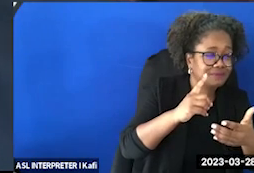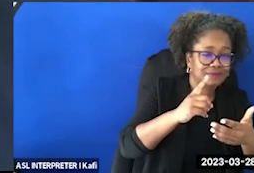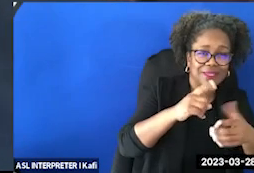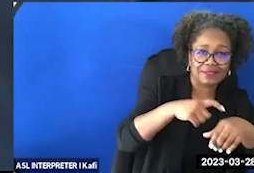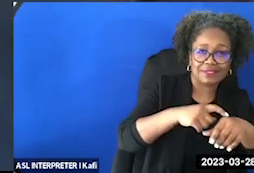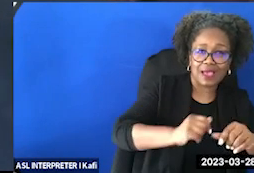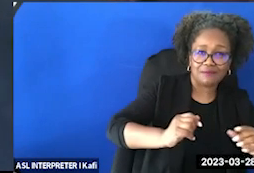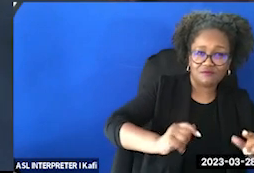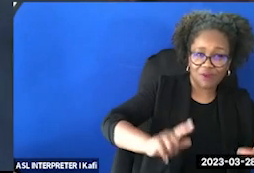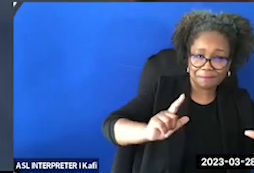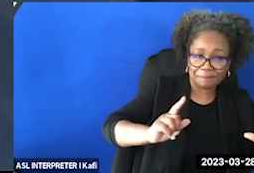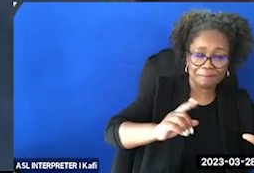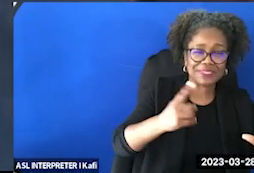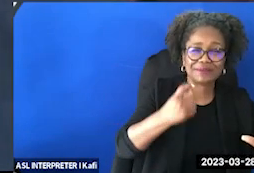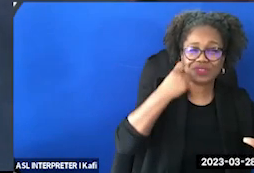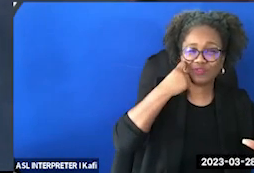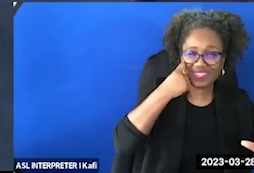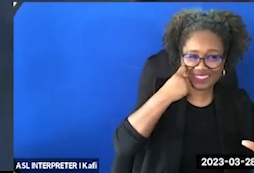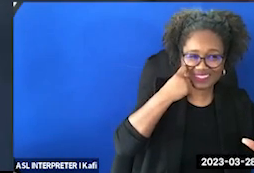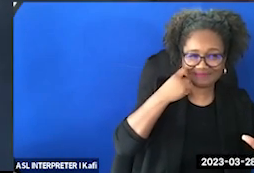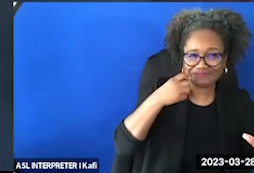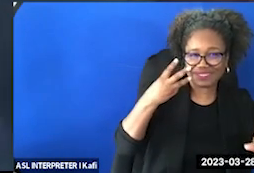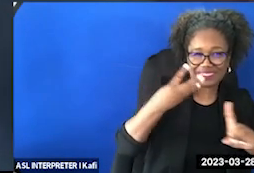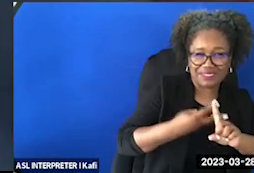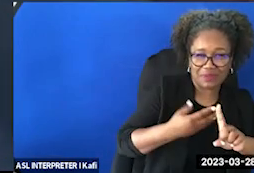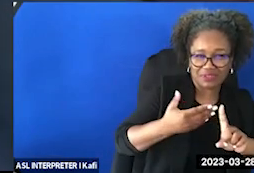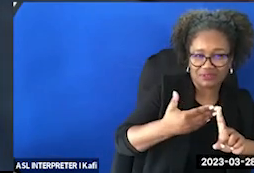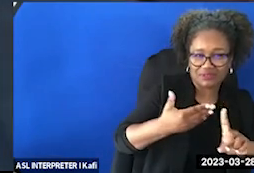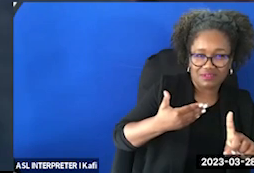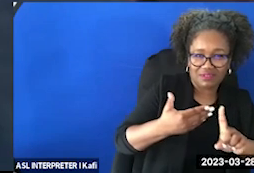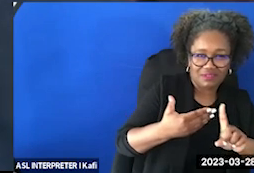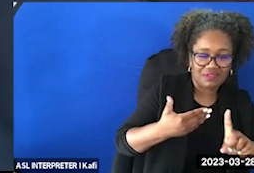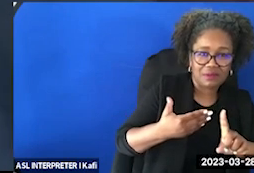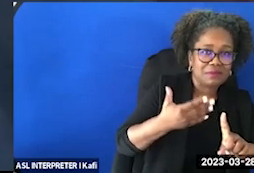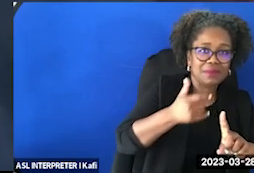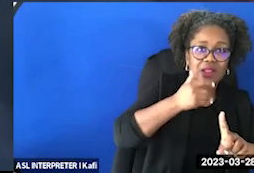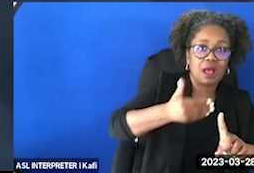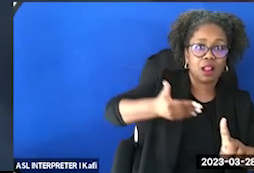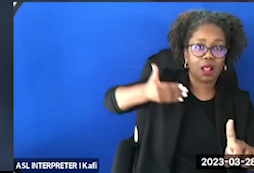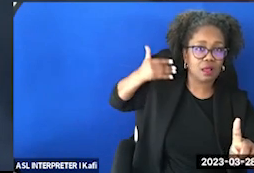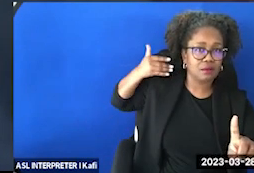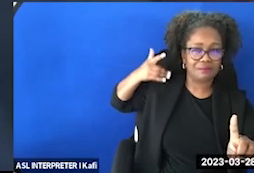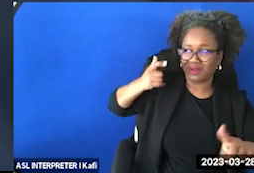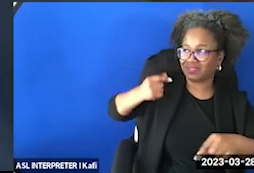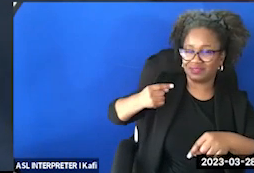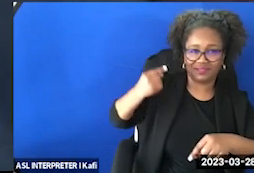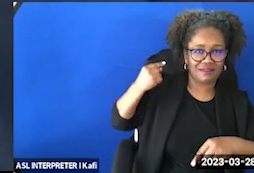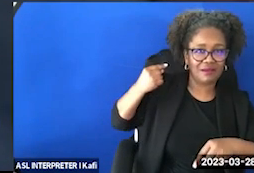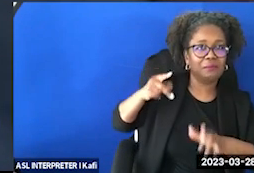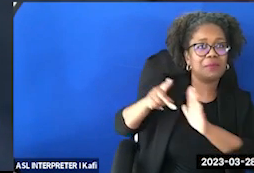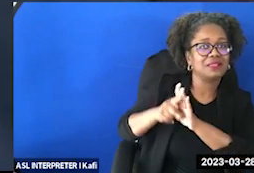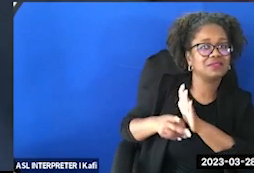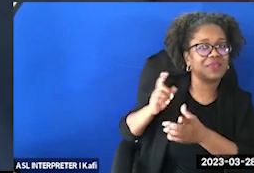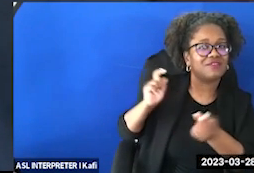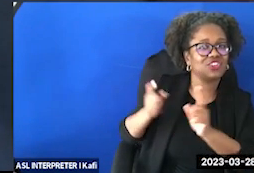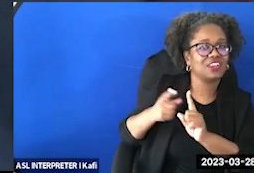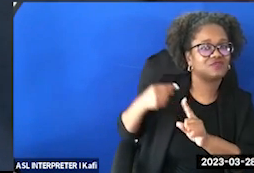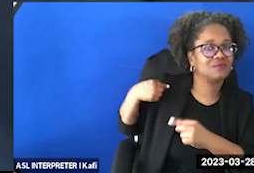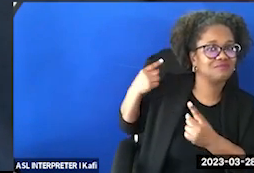Debbie Stine, Science & Technology Policy Academy: maybe a year at the most. You don't want to go back further than that, because the policies might have changed. and you want to sort of see what happens. And when you look at the articles.